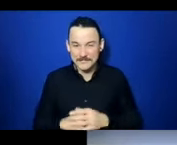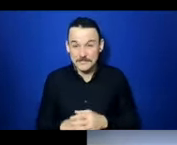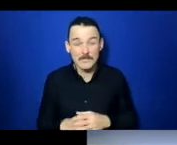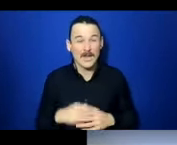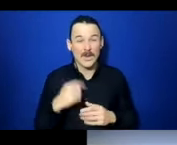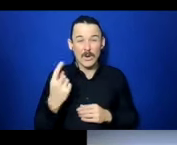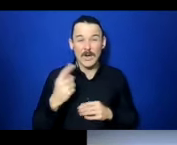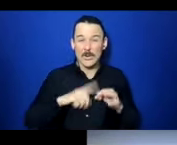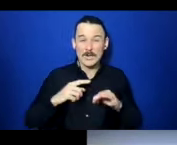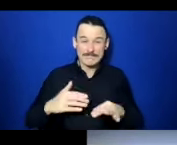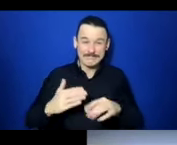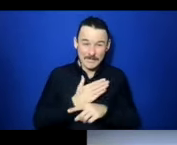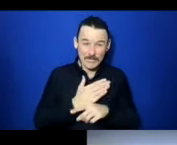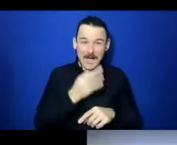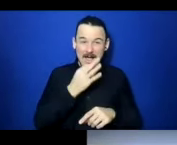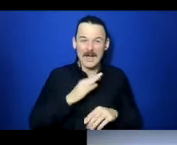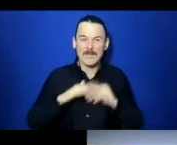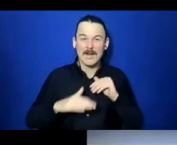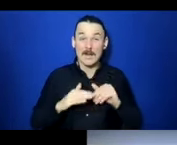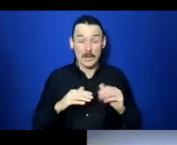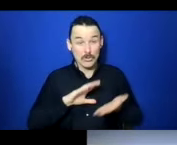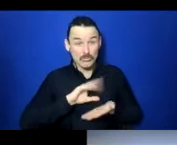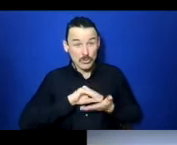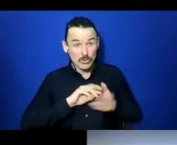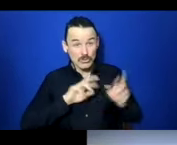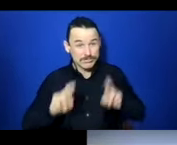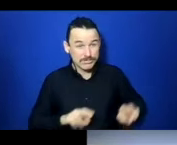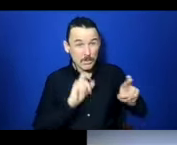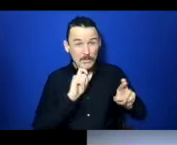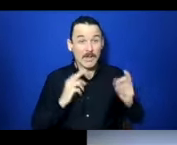if the recordings are going to be available after the event, and yes they are. Please